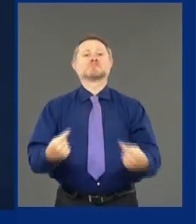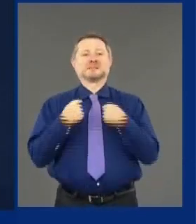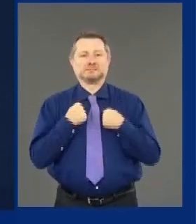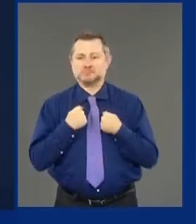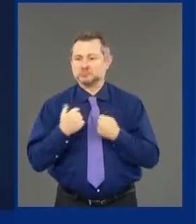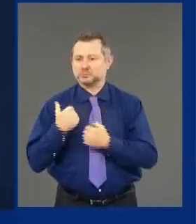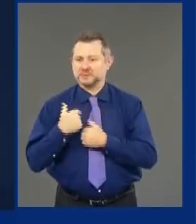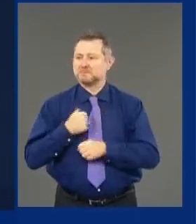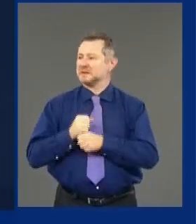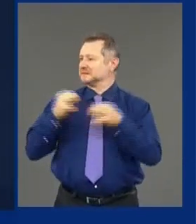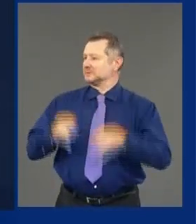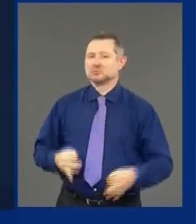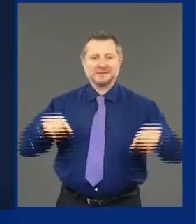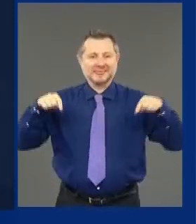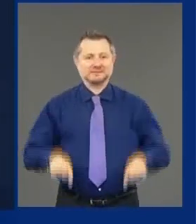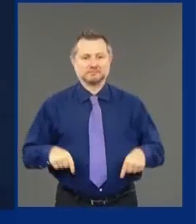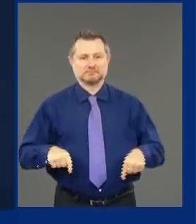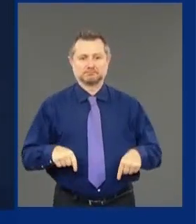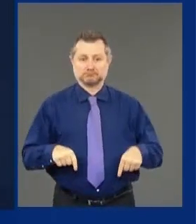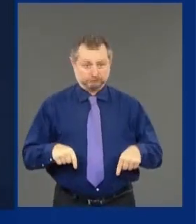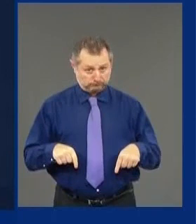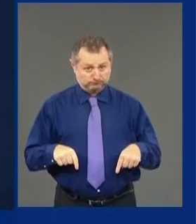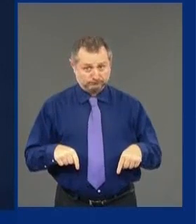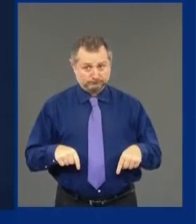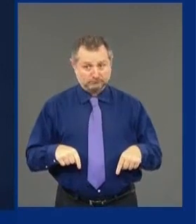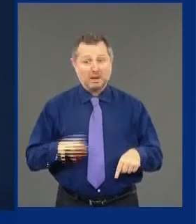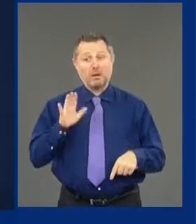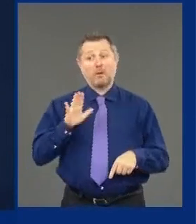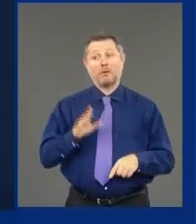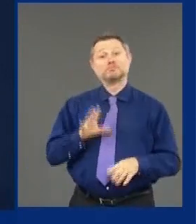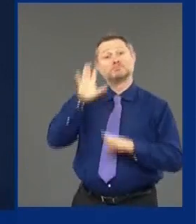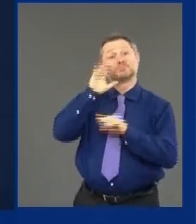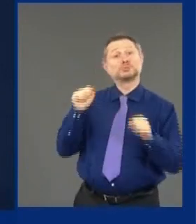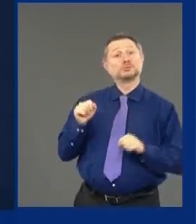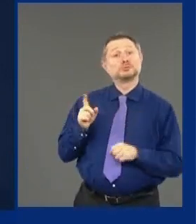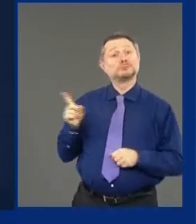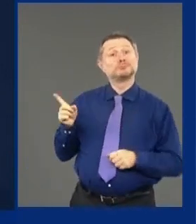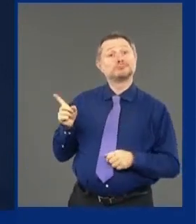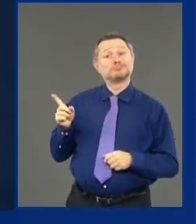IN THIS STATE, THE BUCK STOPS ON MY TEST.